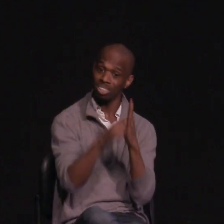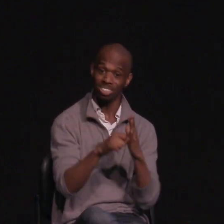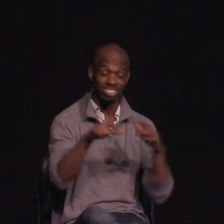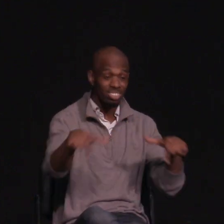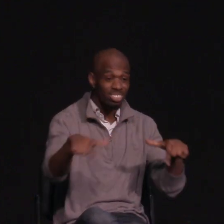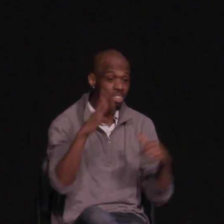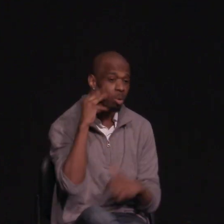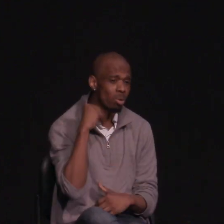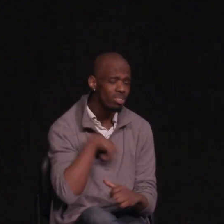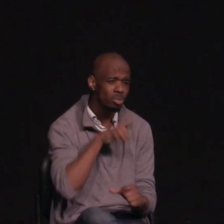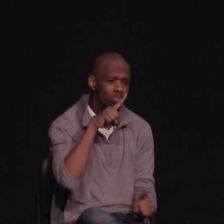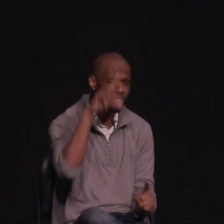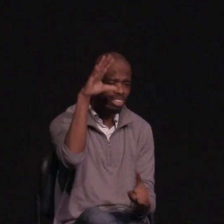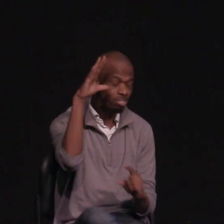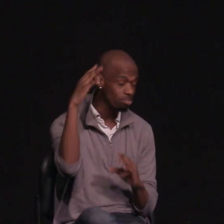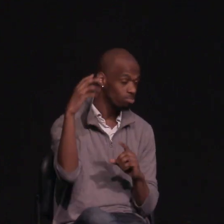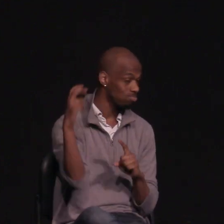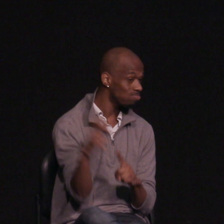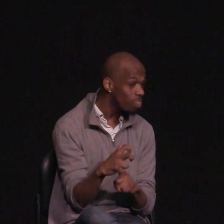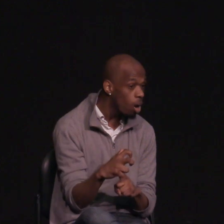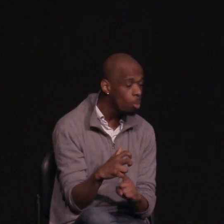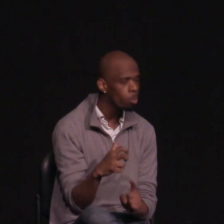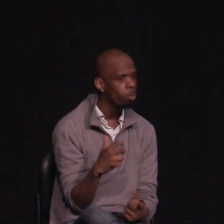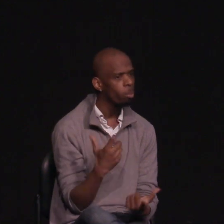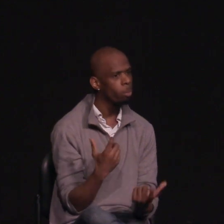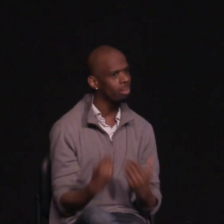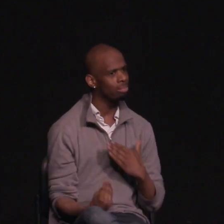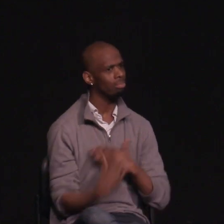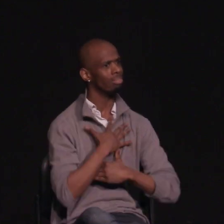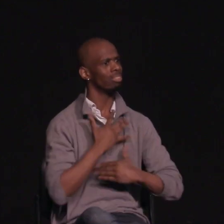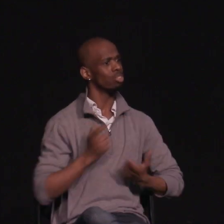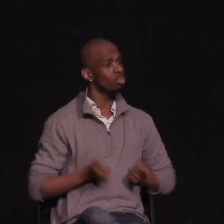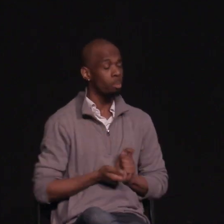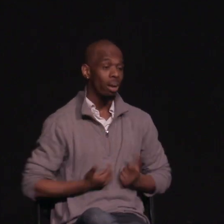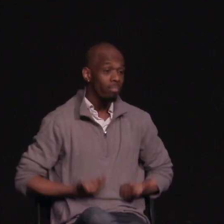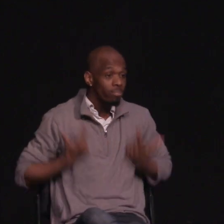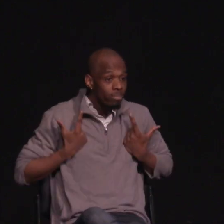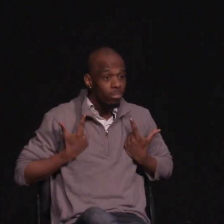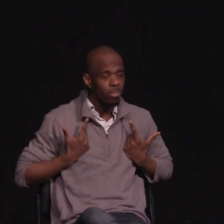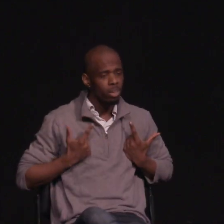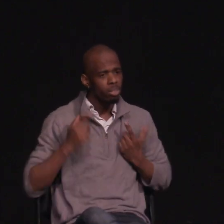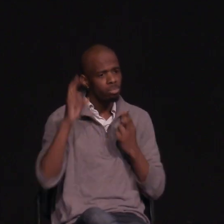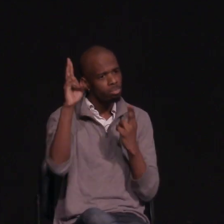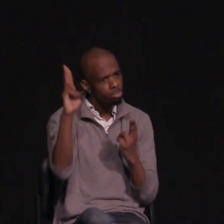experience and I'm so honored that you've seen and supported